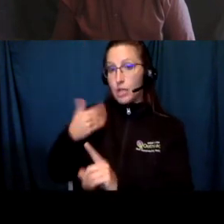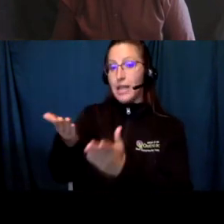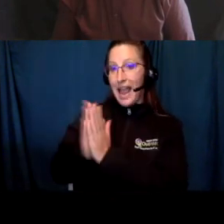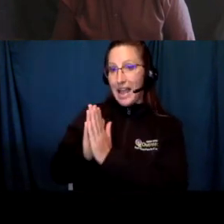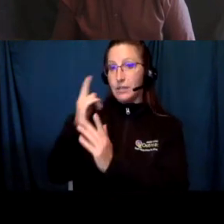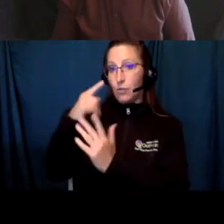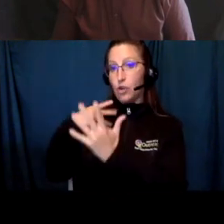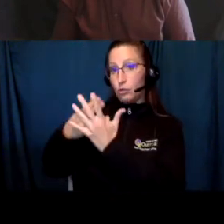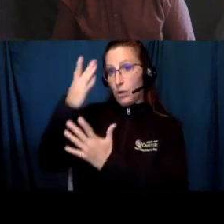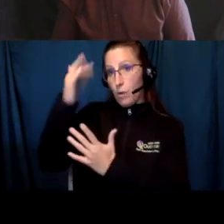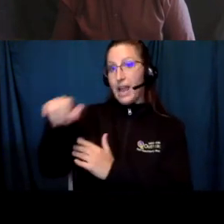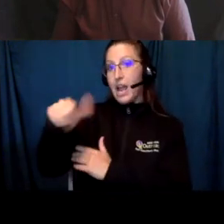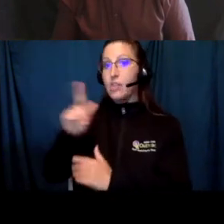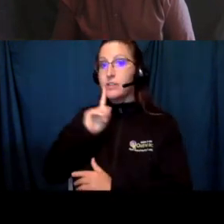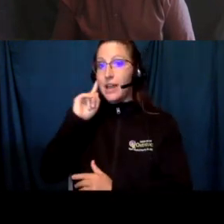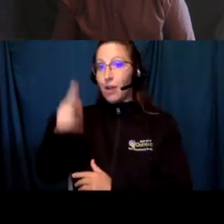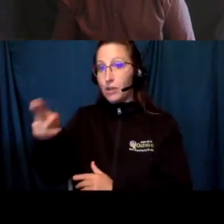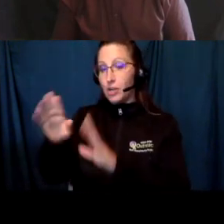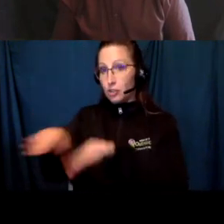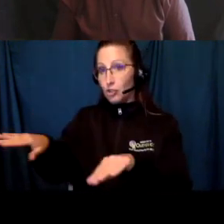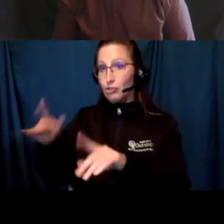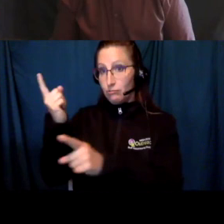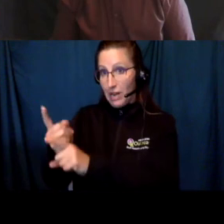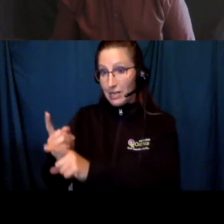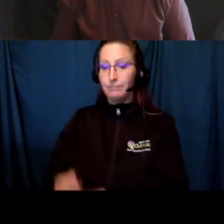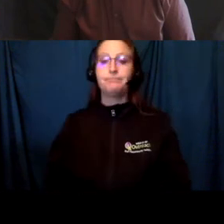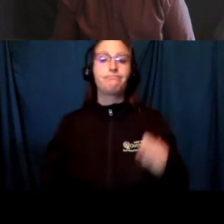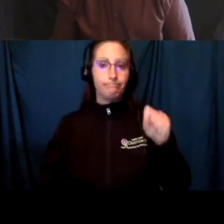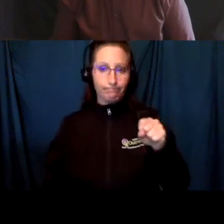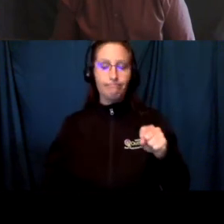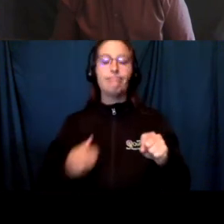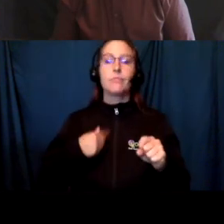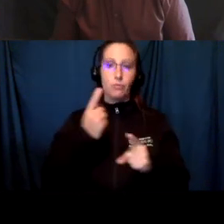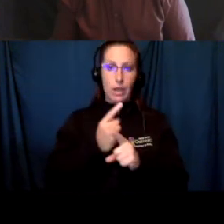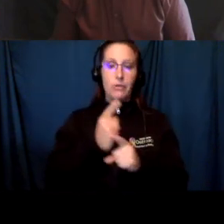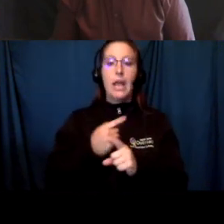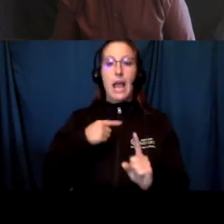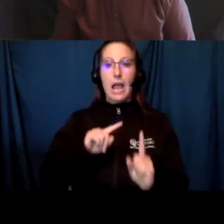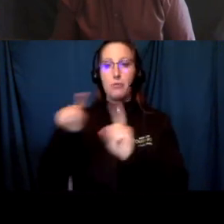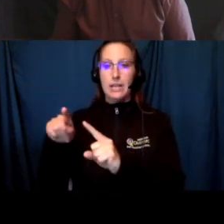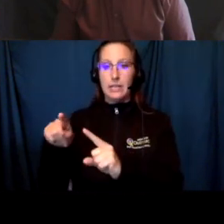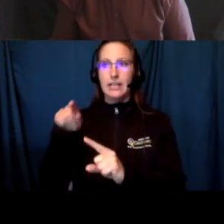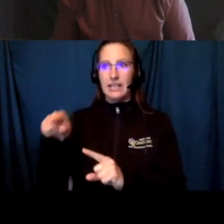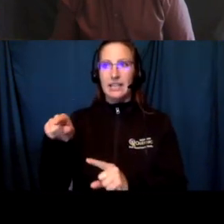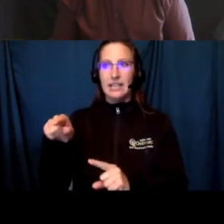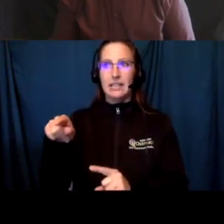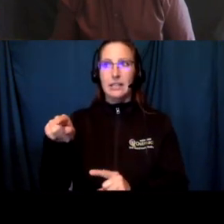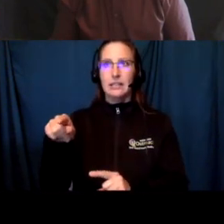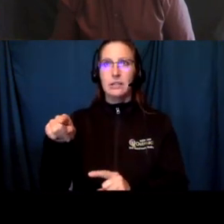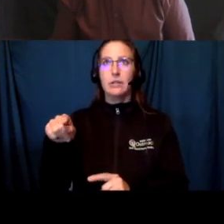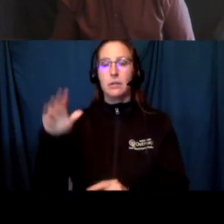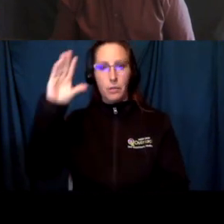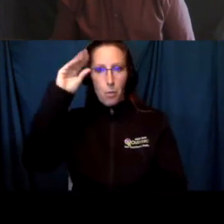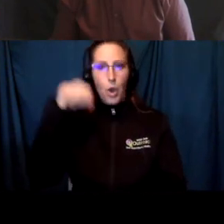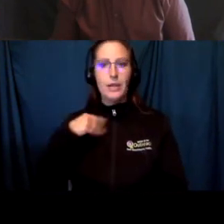Jeannie: Yes he's....went out and screened originally..he's about five years old now..a little boy that's five years old that